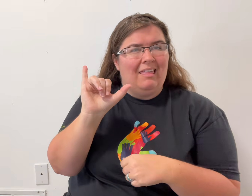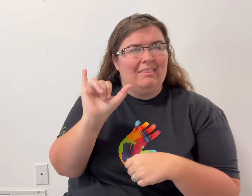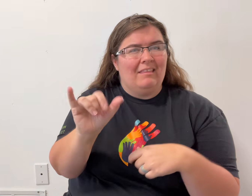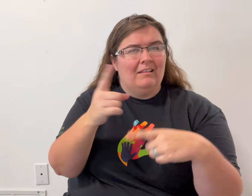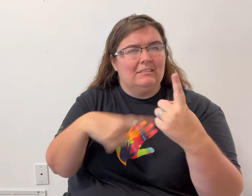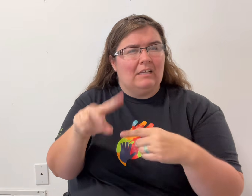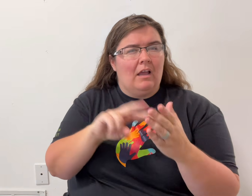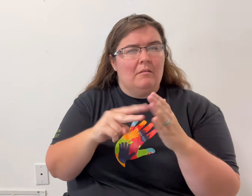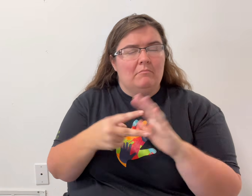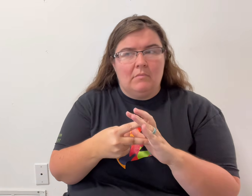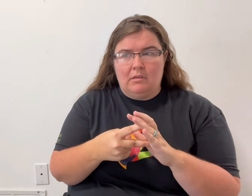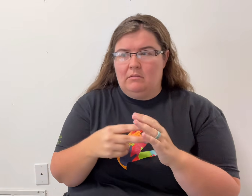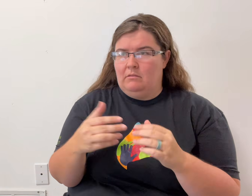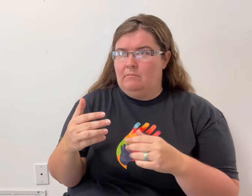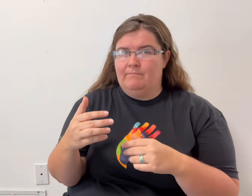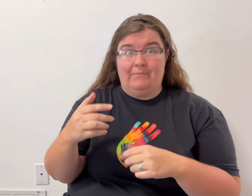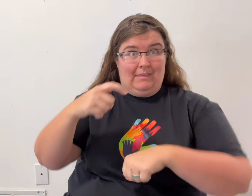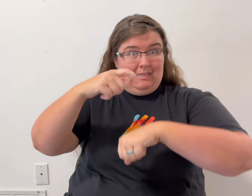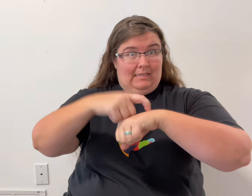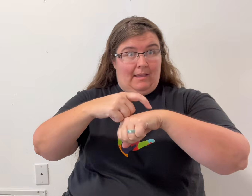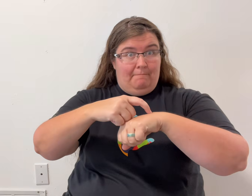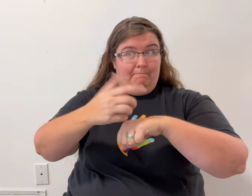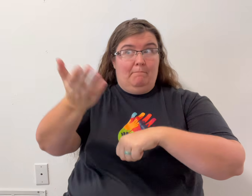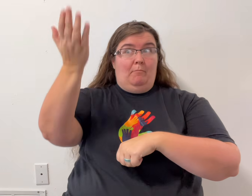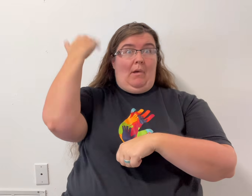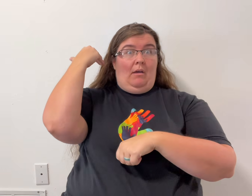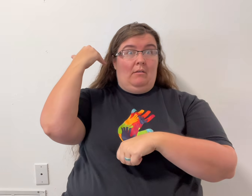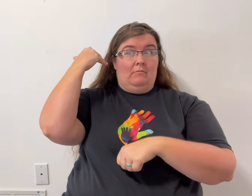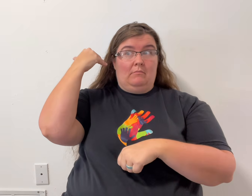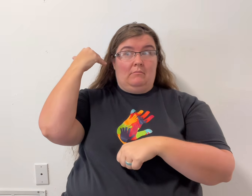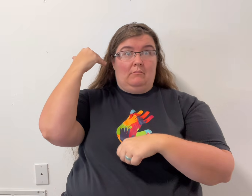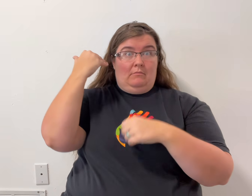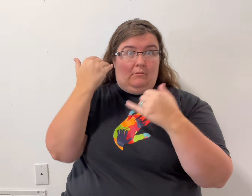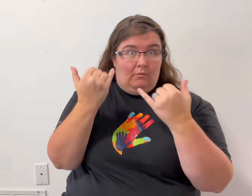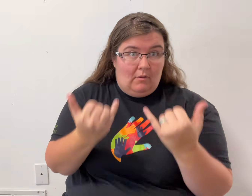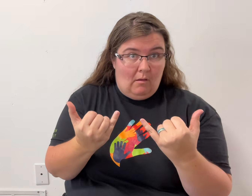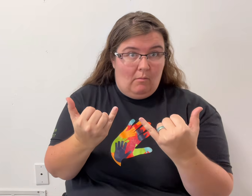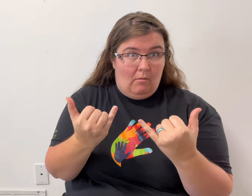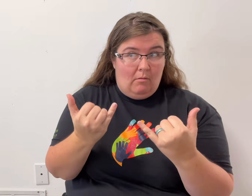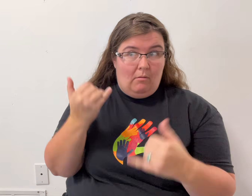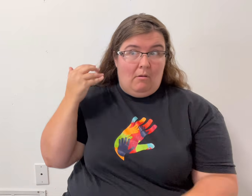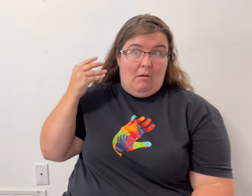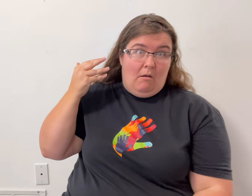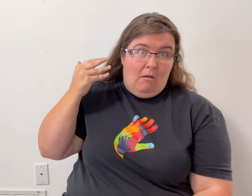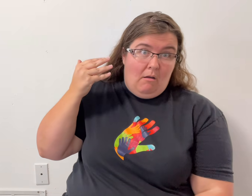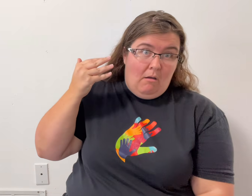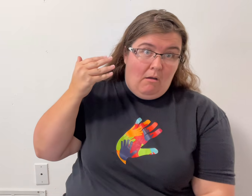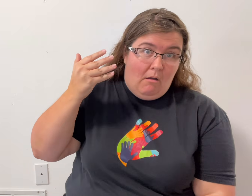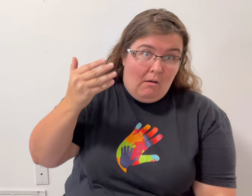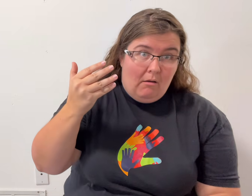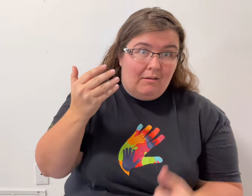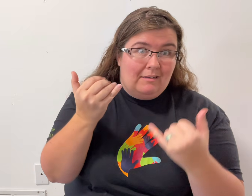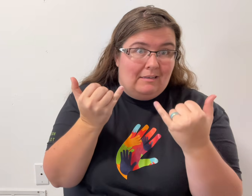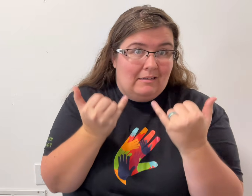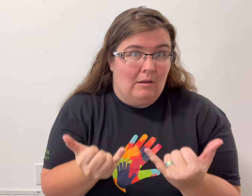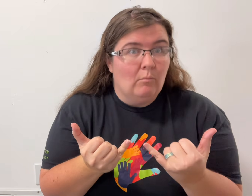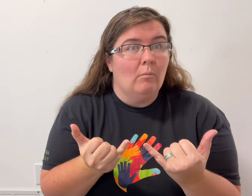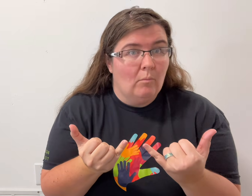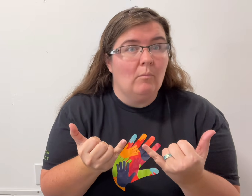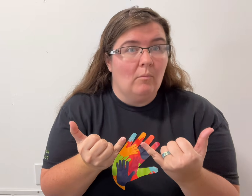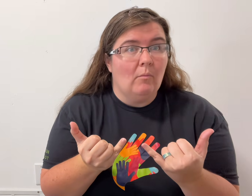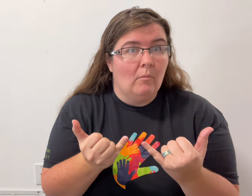That sign means a time in the past time passing until now.